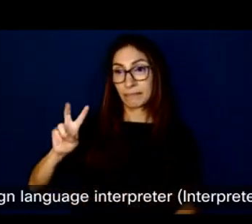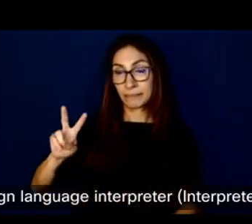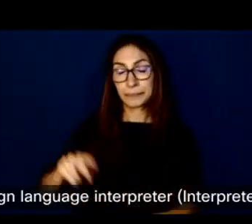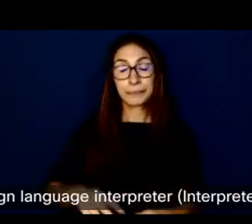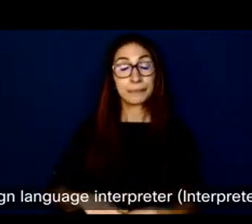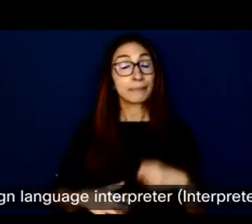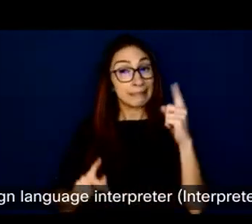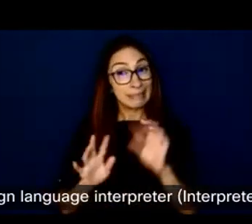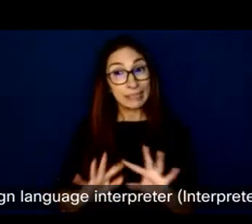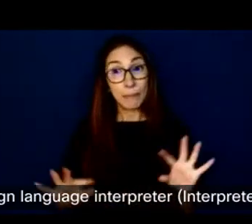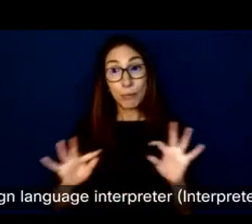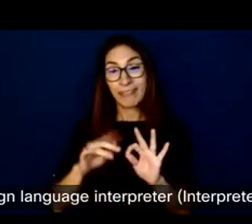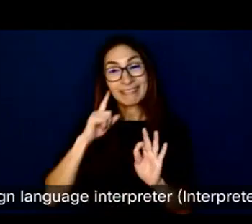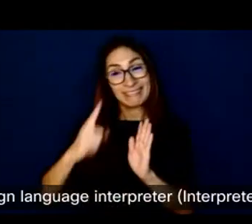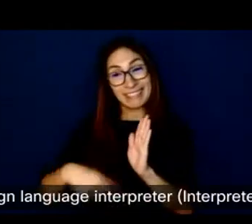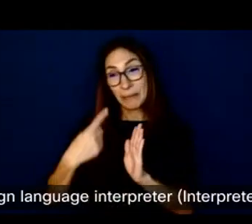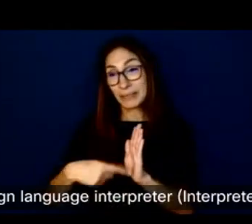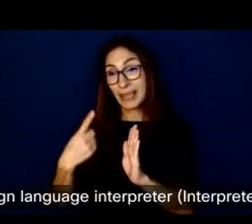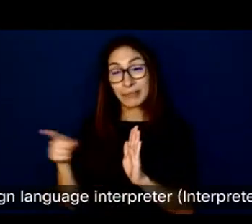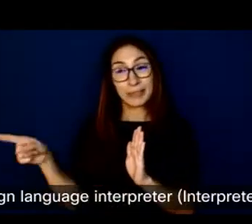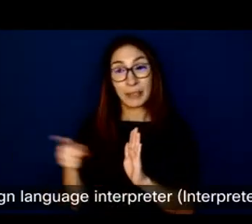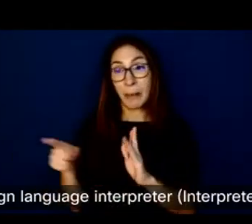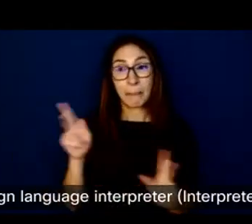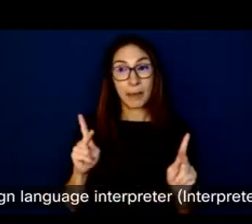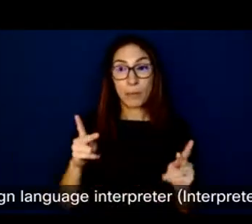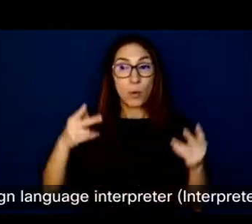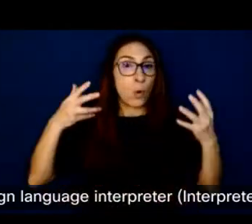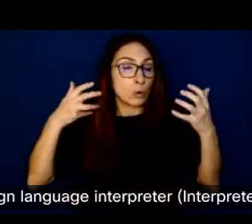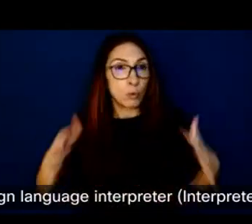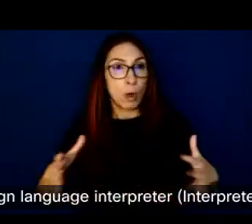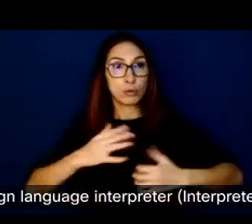because of stigma. And so, making sure that when folks come